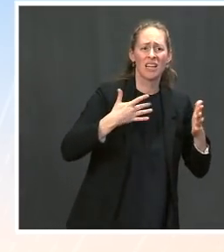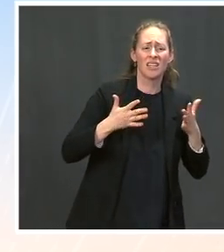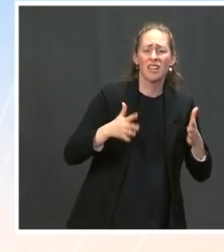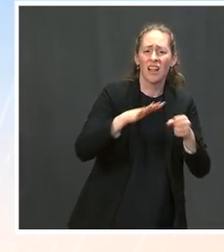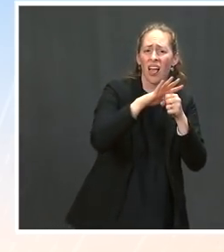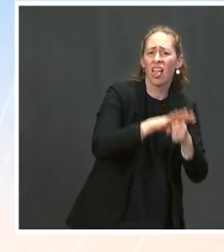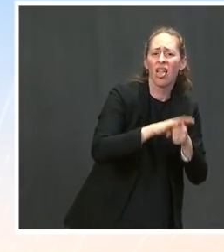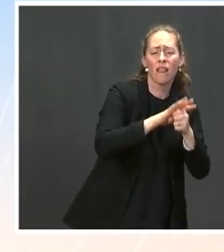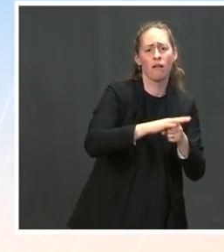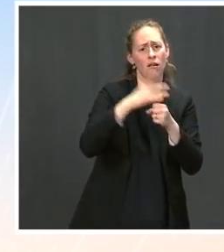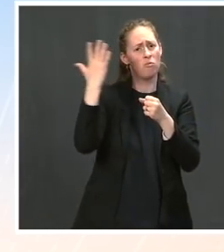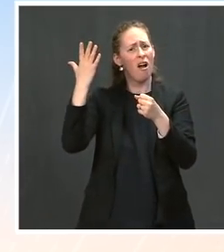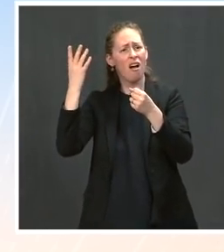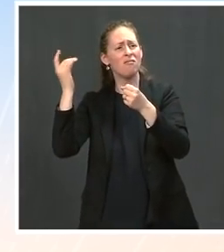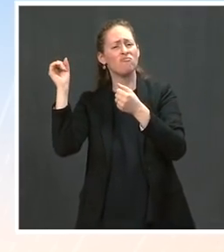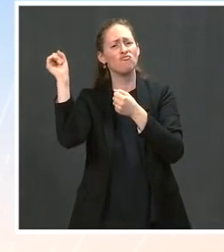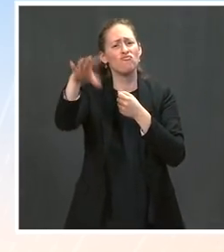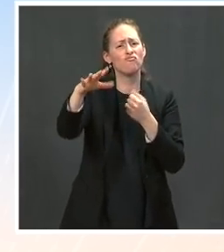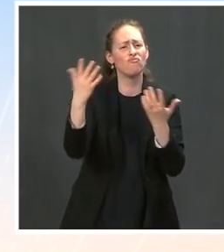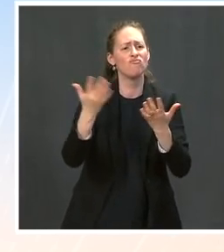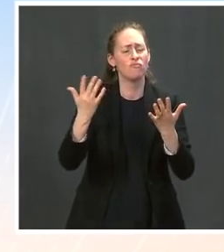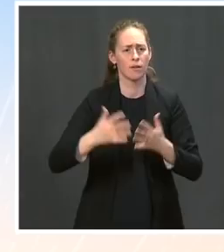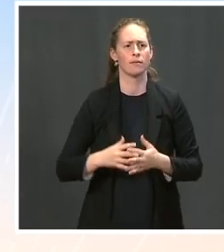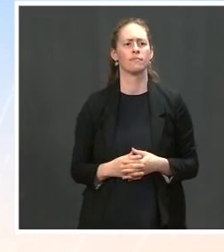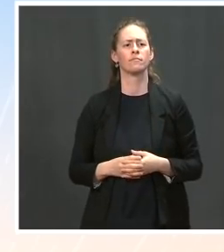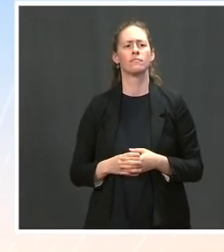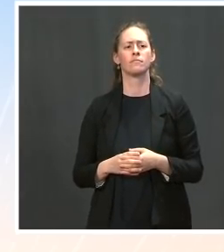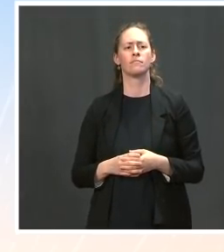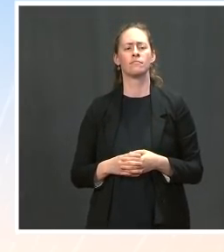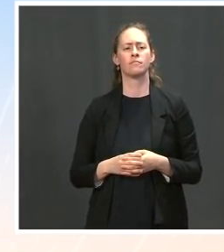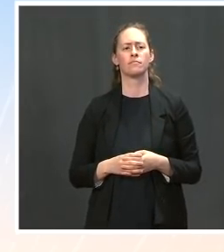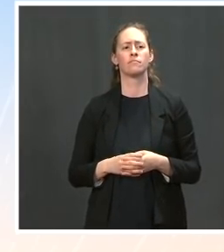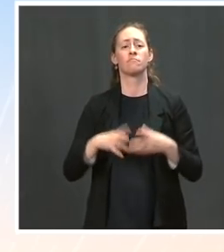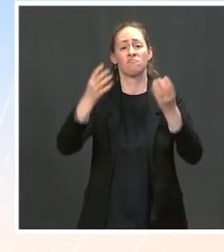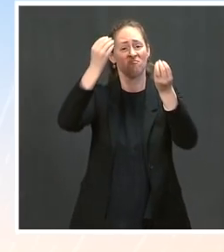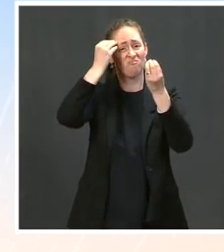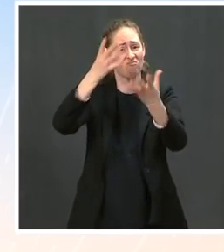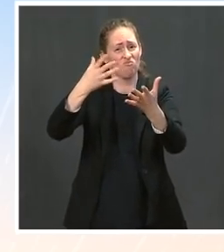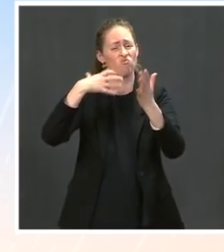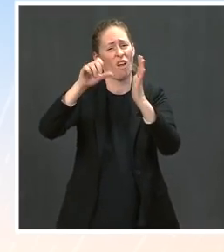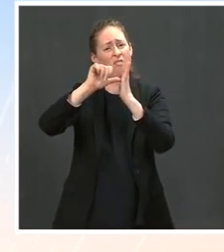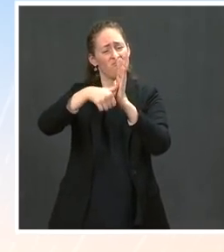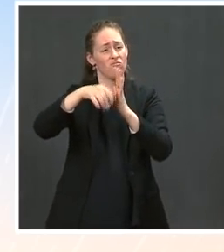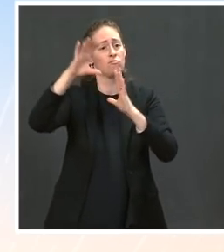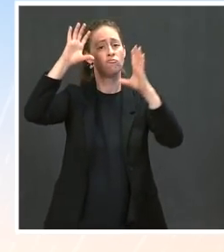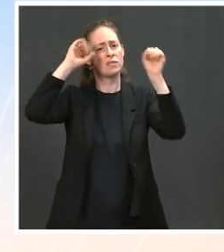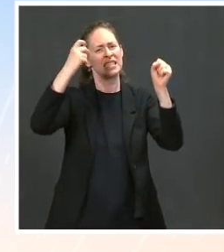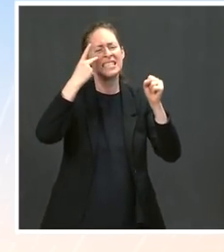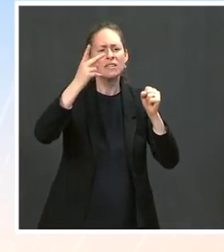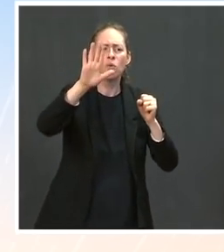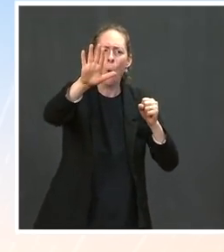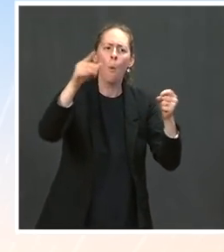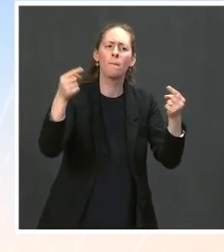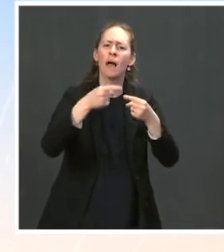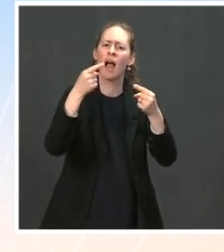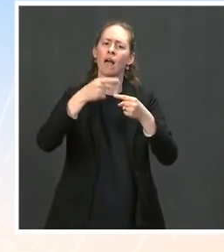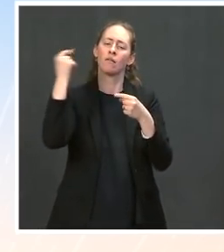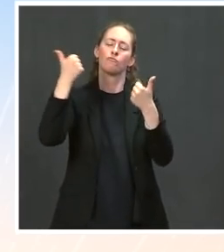you know, the President sees their pain and understands or -- and tries to understand the trauma